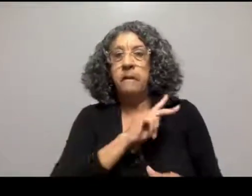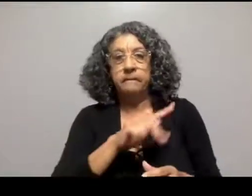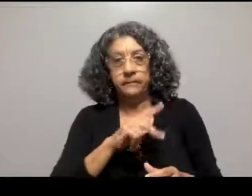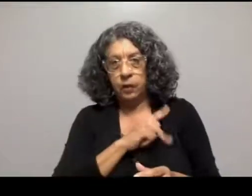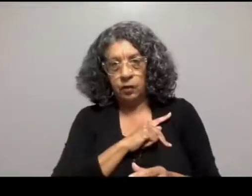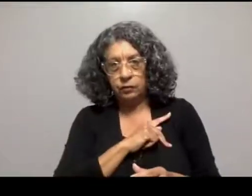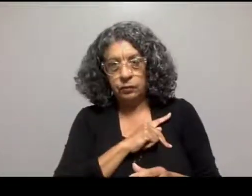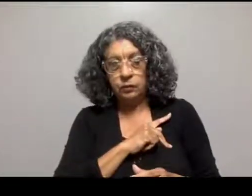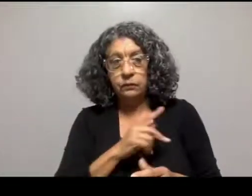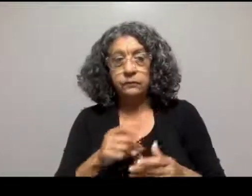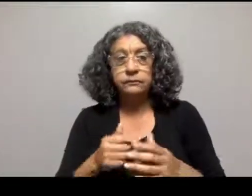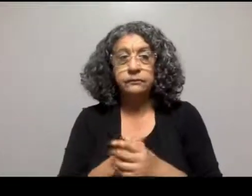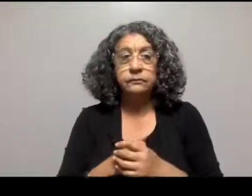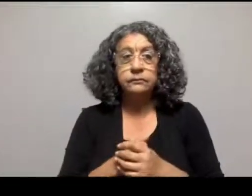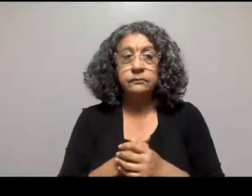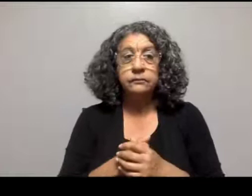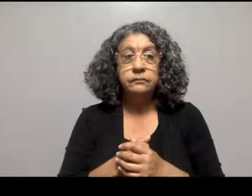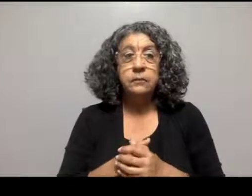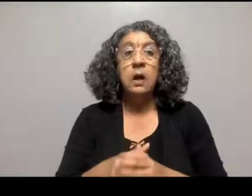don't use it for personal use.